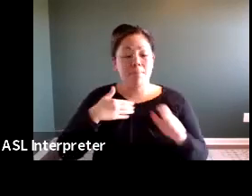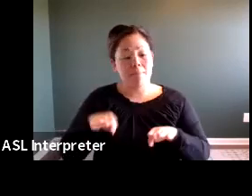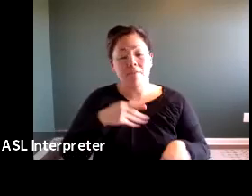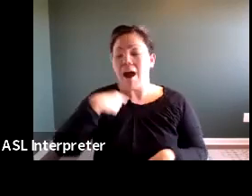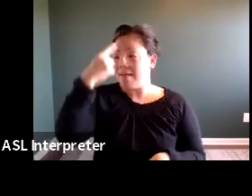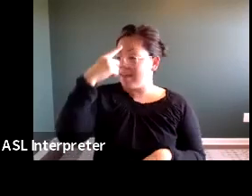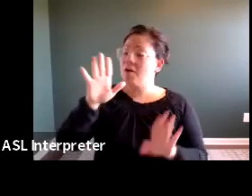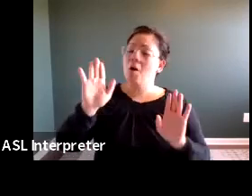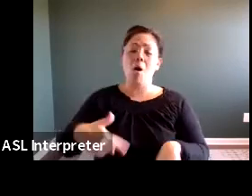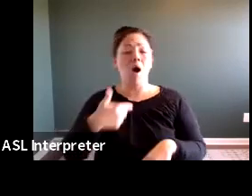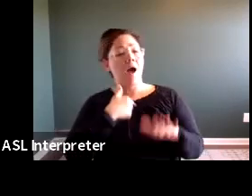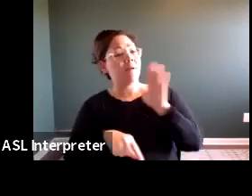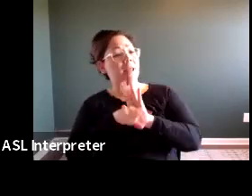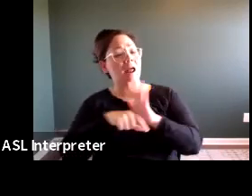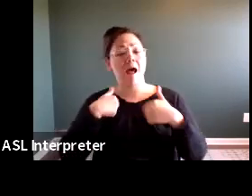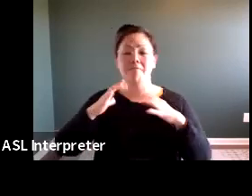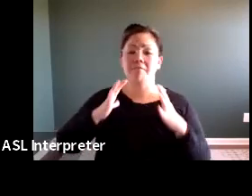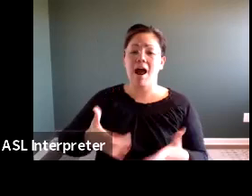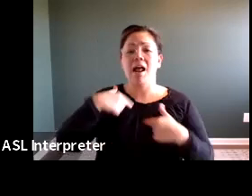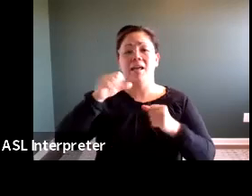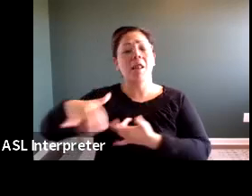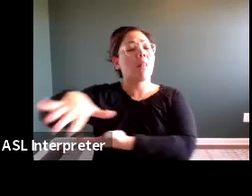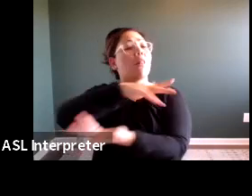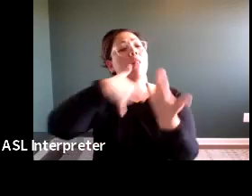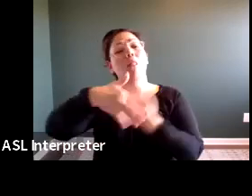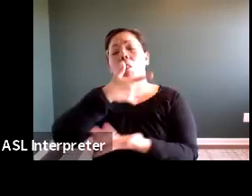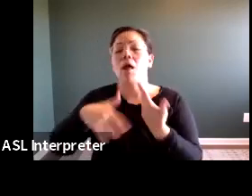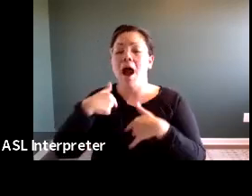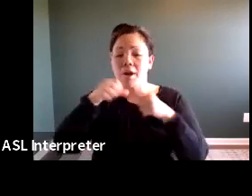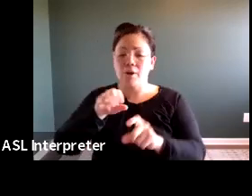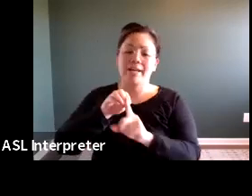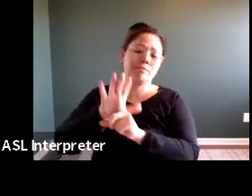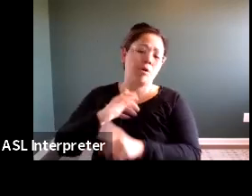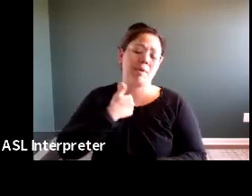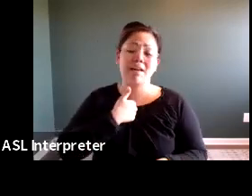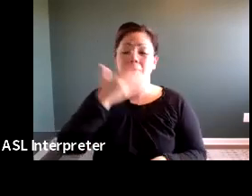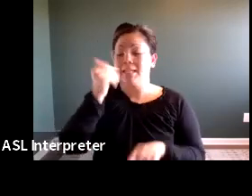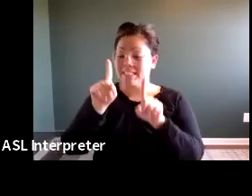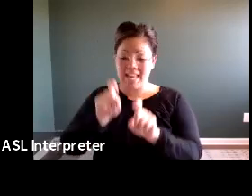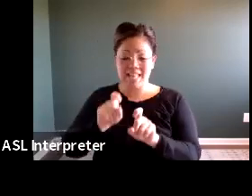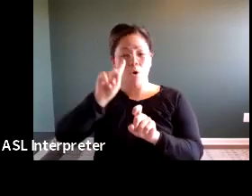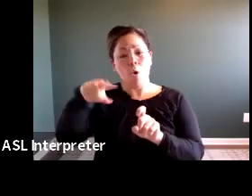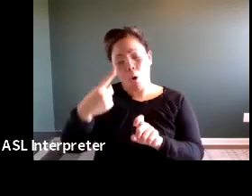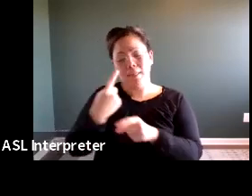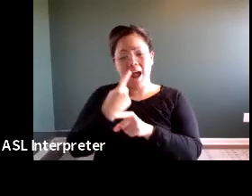and that therefore I'm okay to, you know, go about and could potentially expose myself to other people. So in this case, the student tested negative